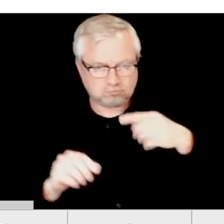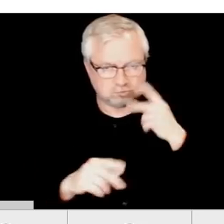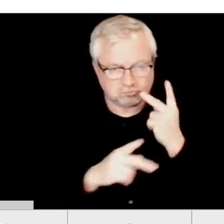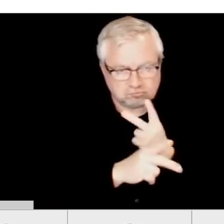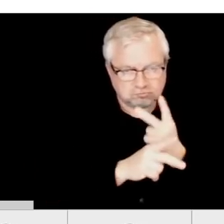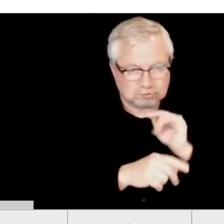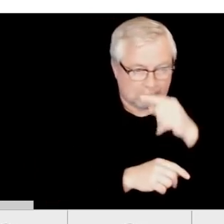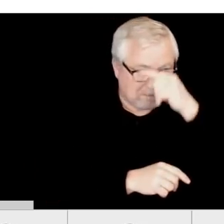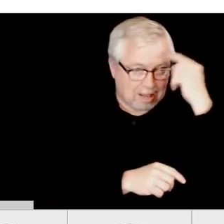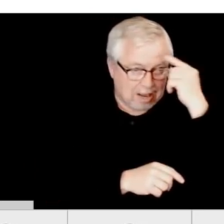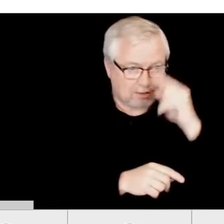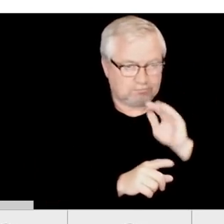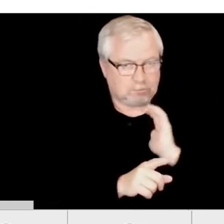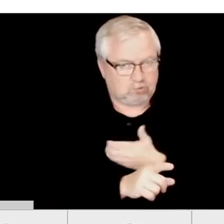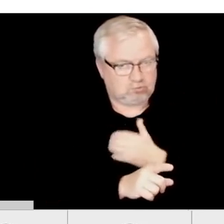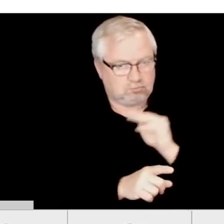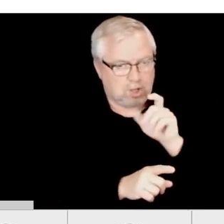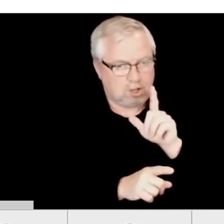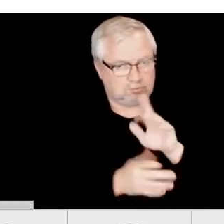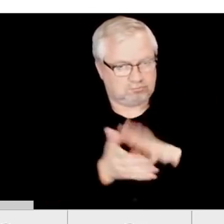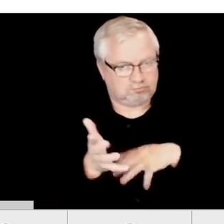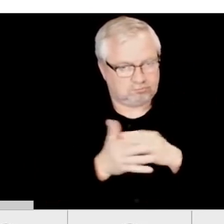state as well as the number of prevalent hospitalizations, which